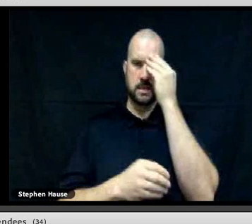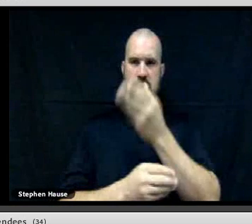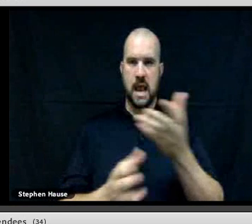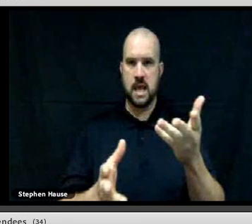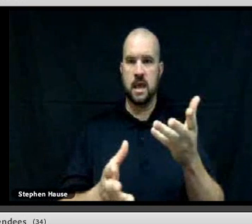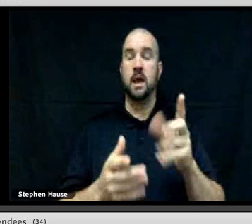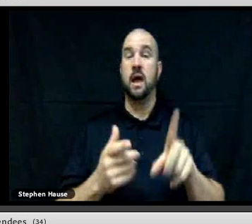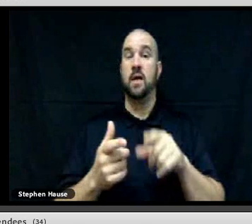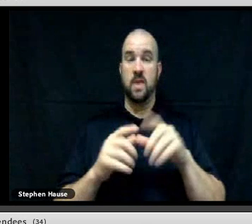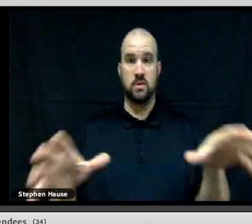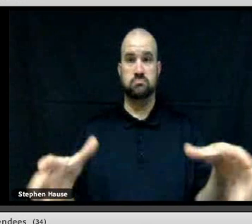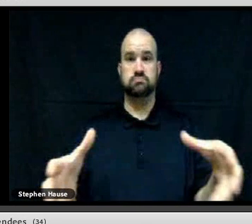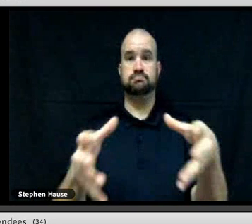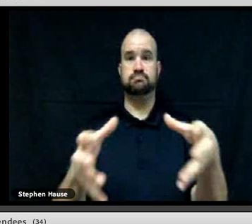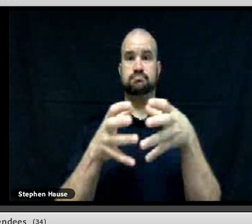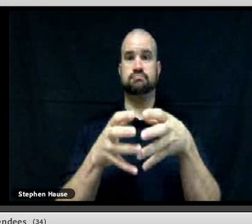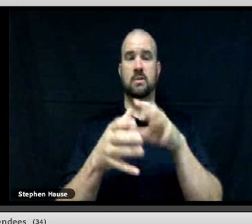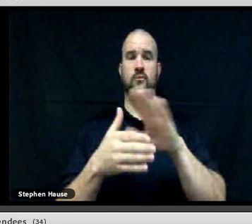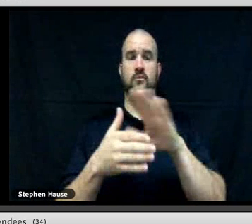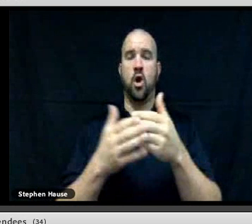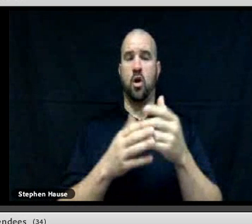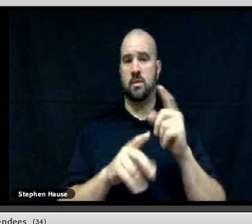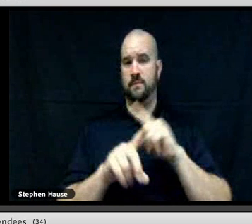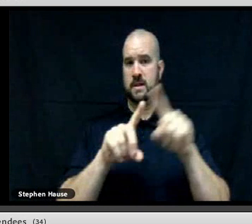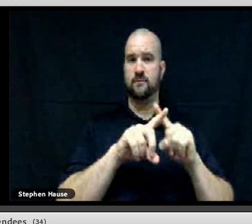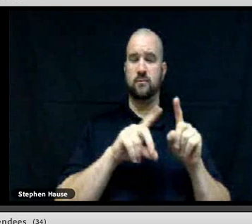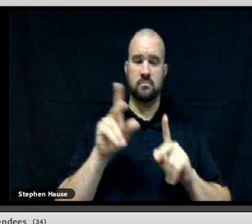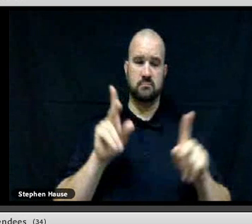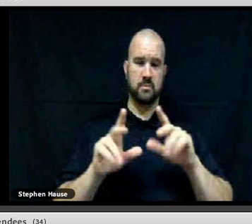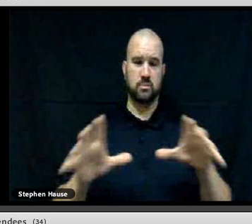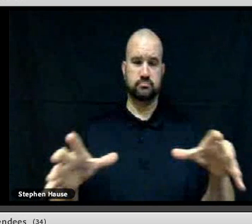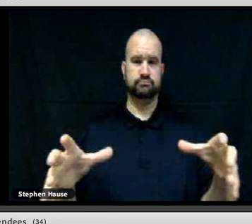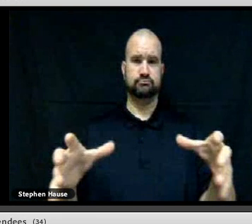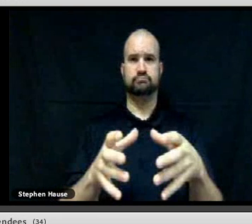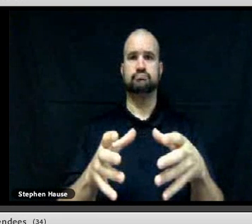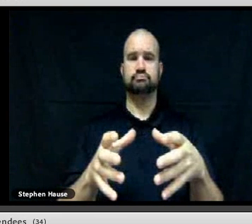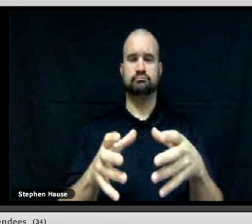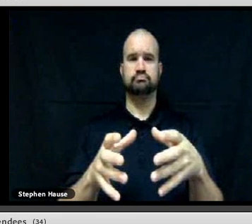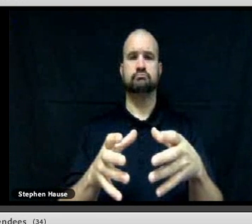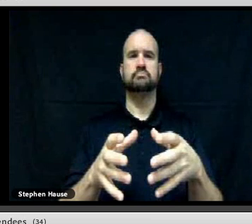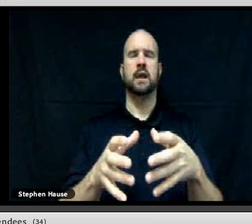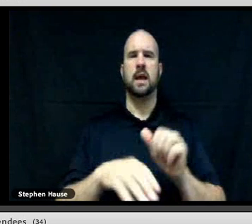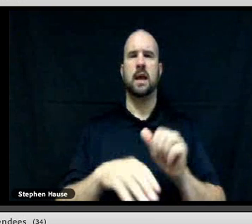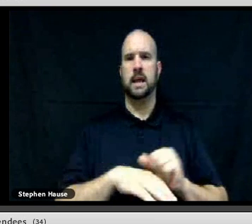from all of their content contributors and from their content and send it on to the hub.